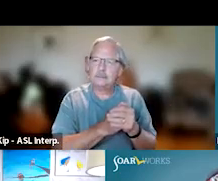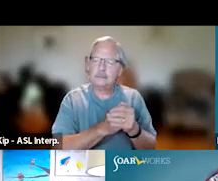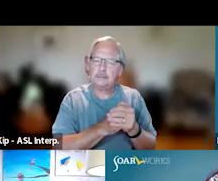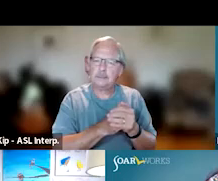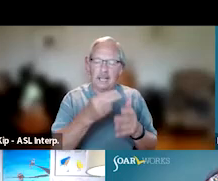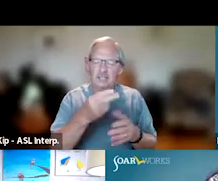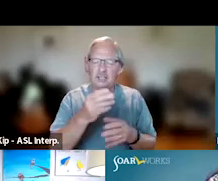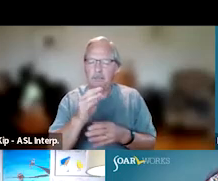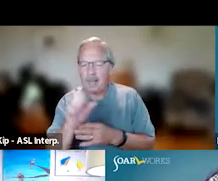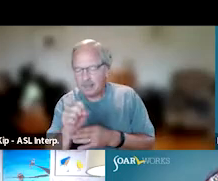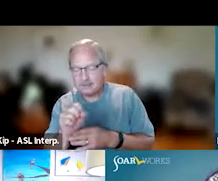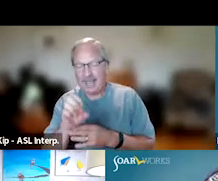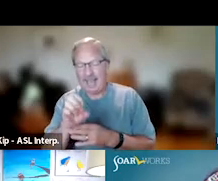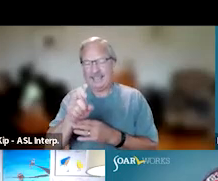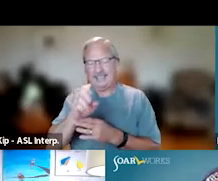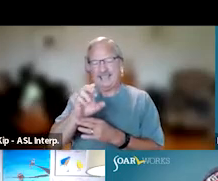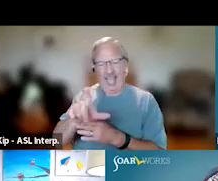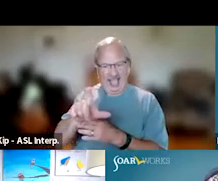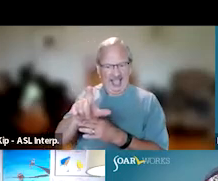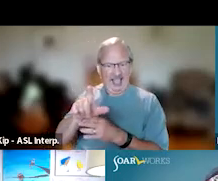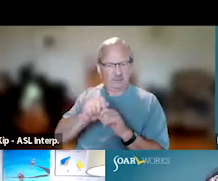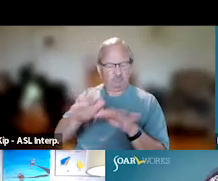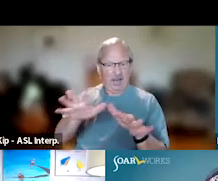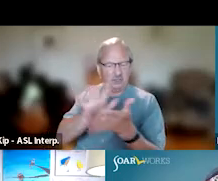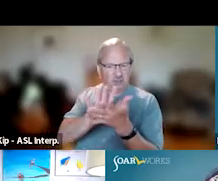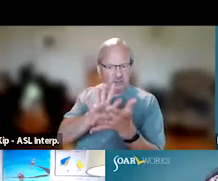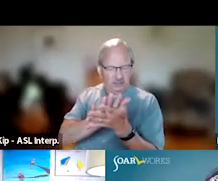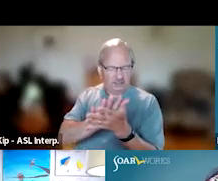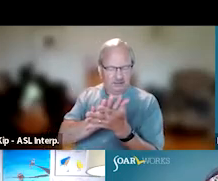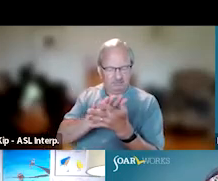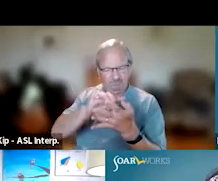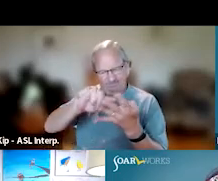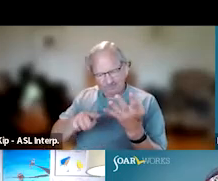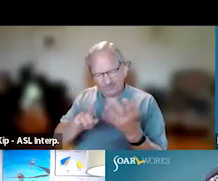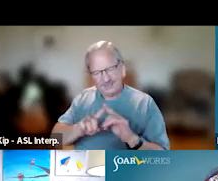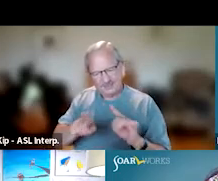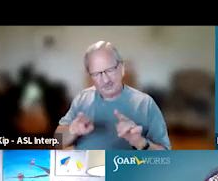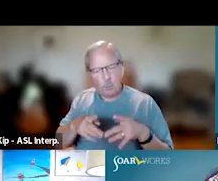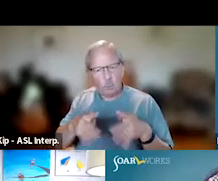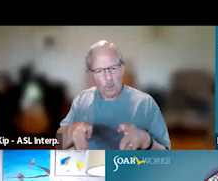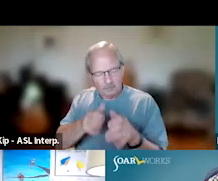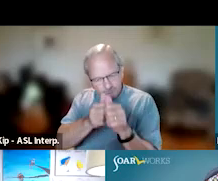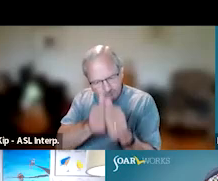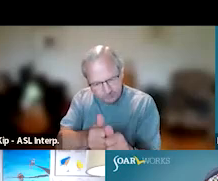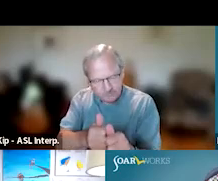Excel spreadsheets, lots of different ways that folks are tracking outcomes, but really emphasizing